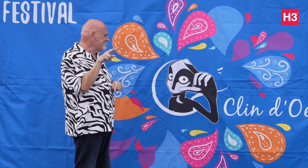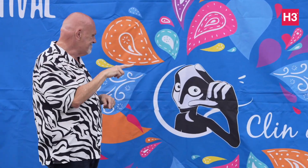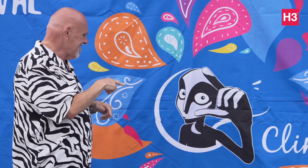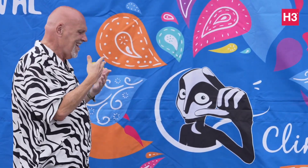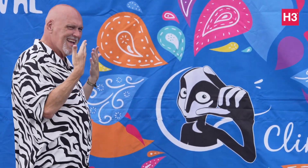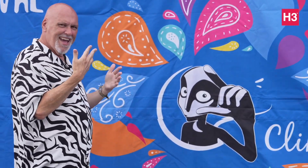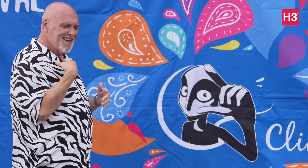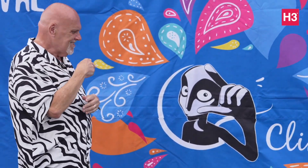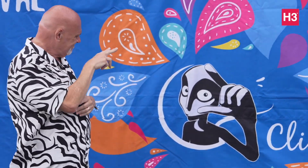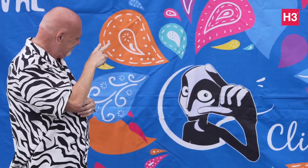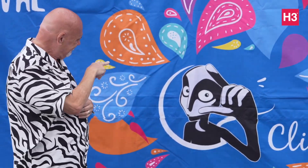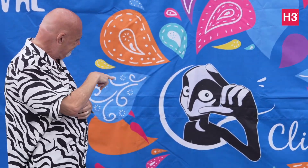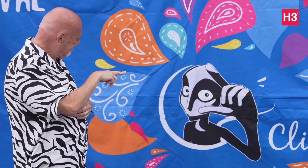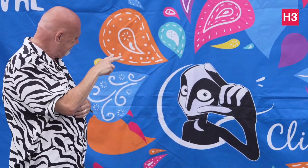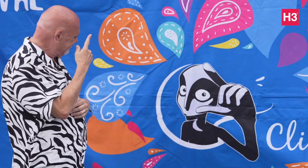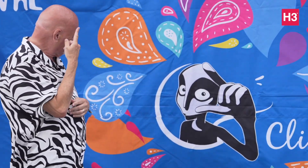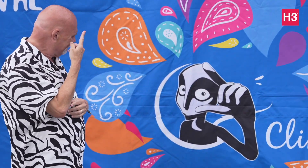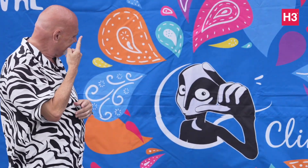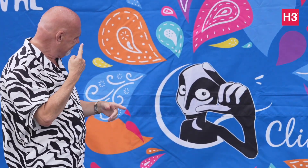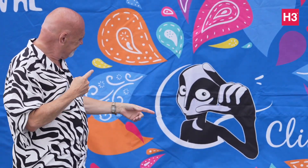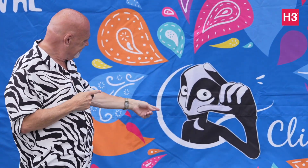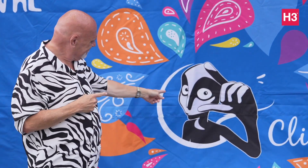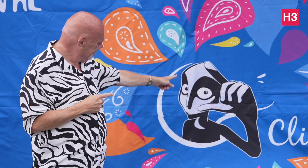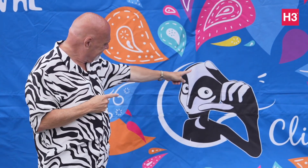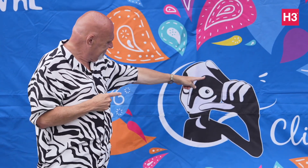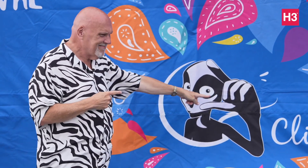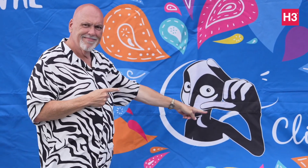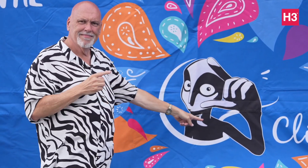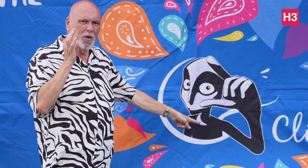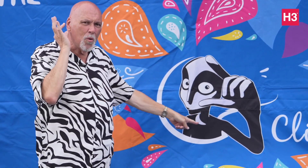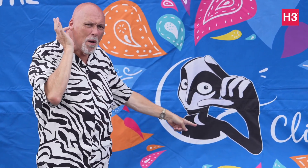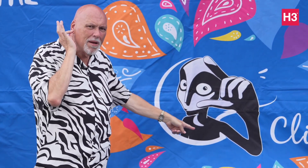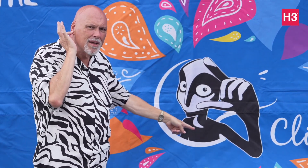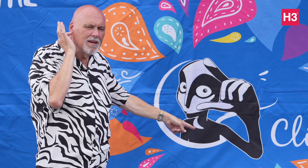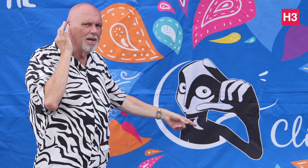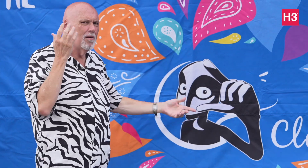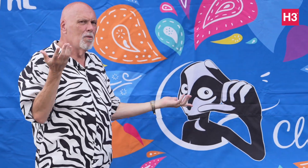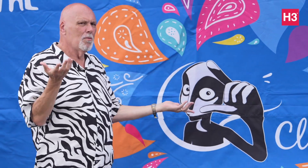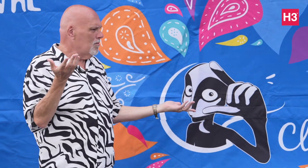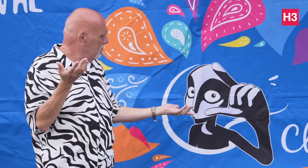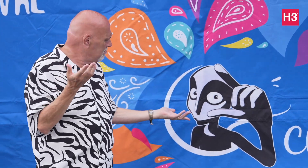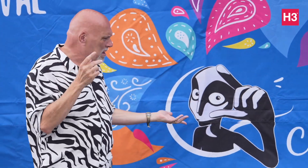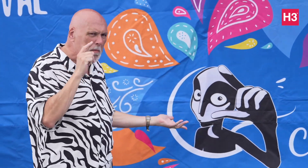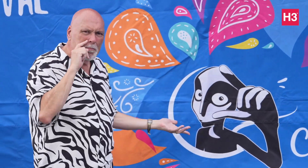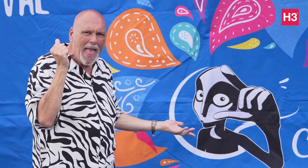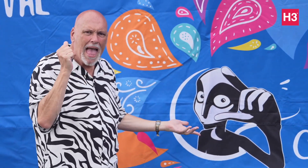But I can’t help but wonder — is this mascot a woman or a man?